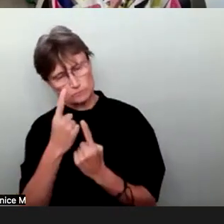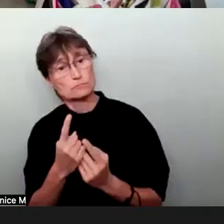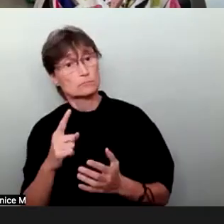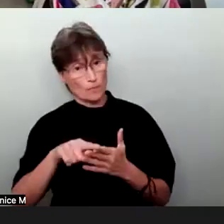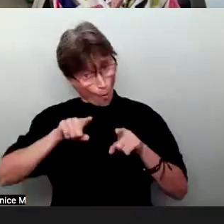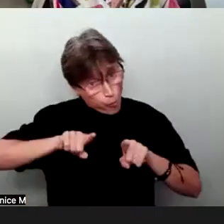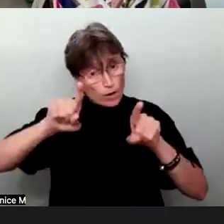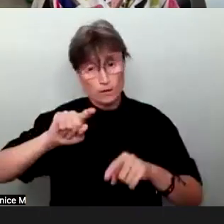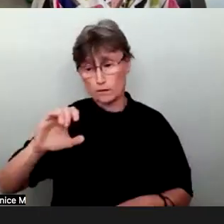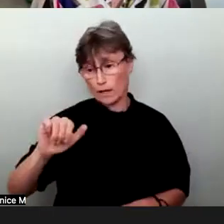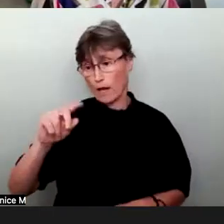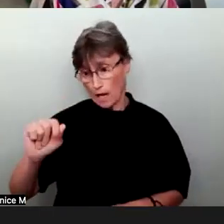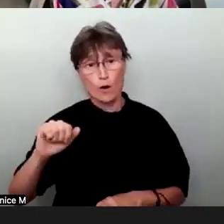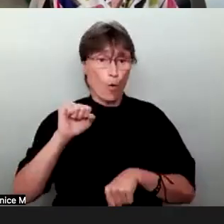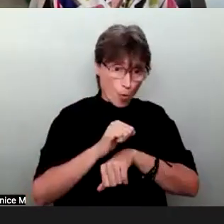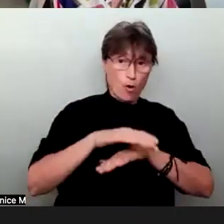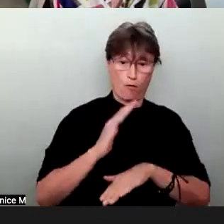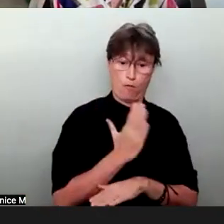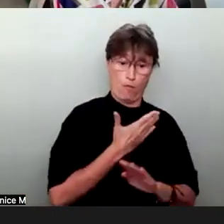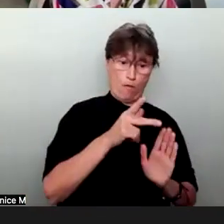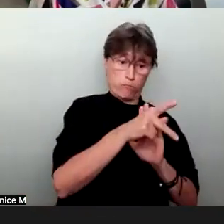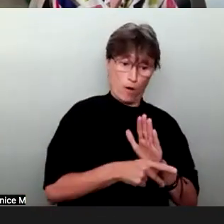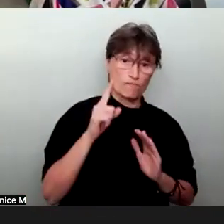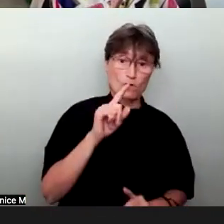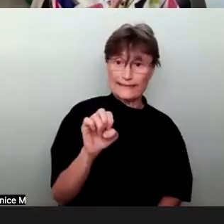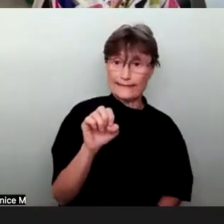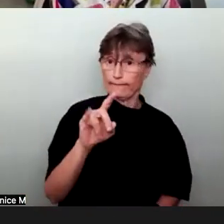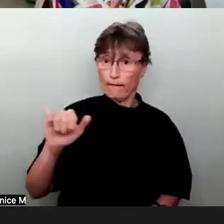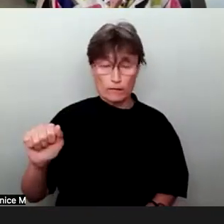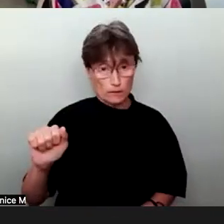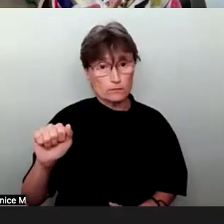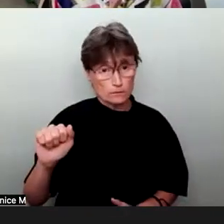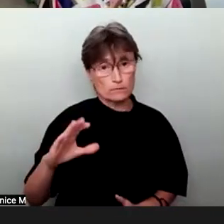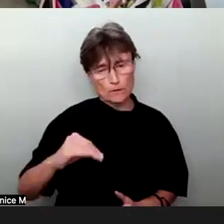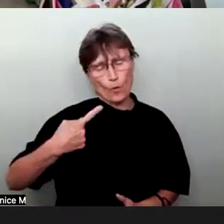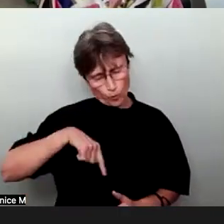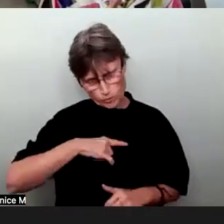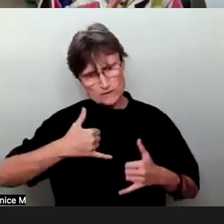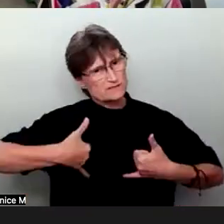and policies around equity, accessibility and accommodation, we still have a long way to go.